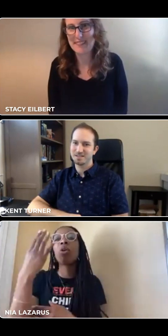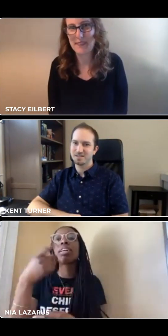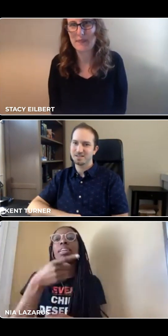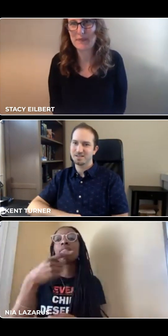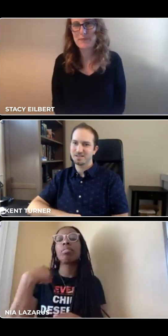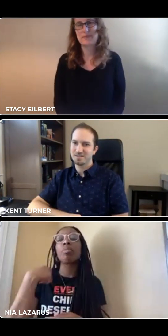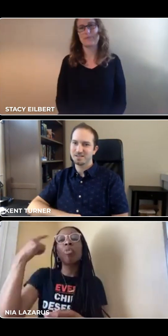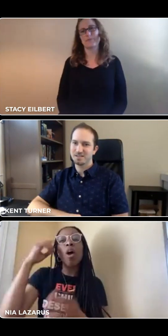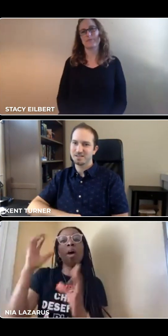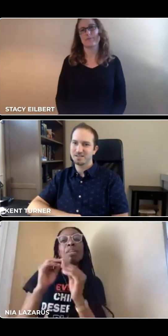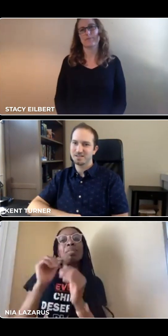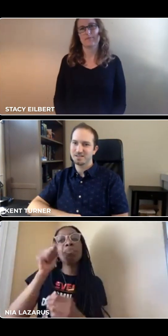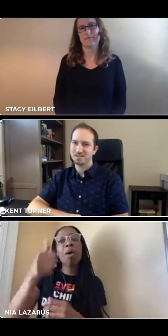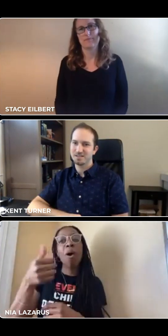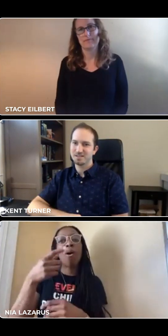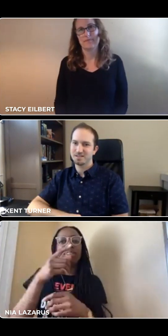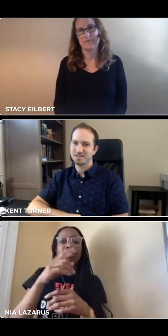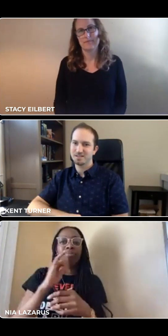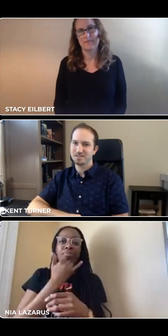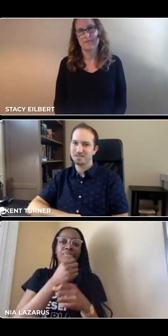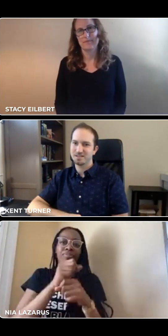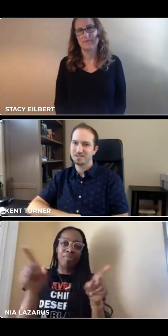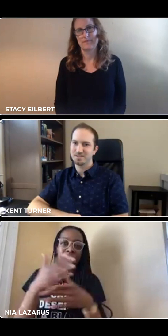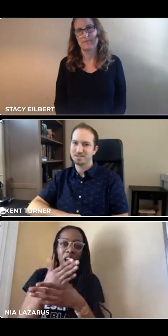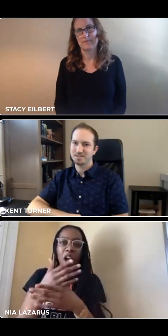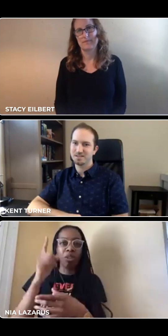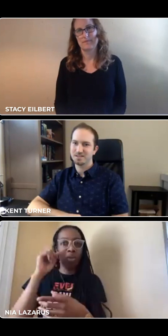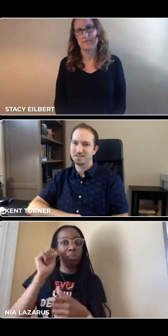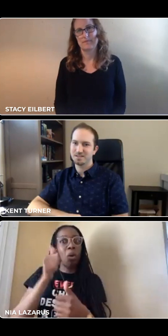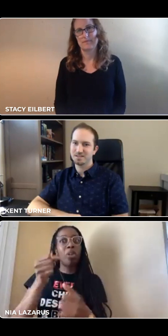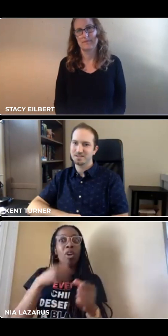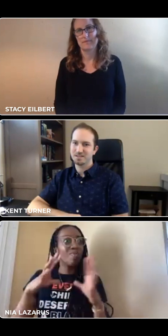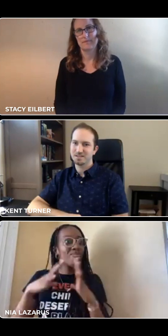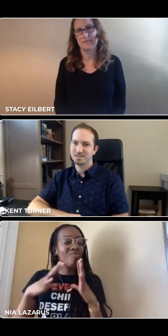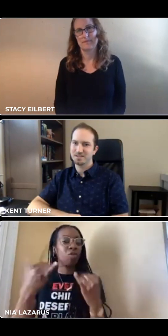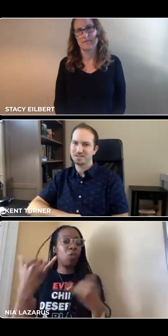Right. Well, this morning I found out that this meeting wasn't tomorrow.